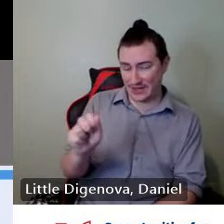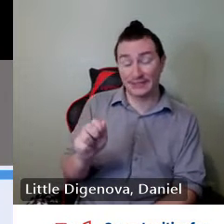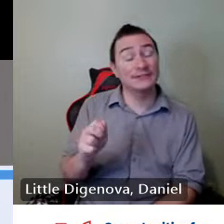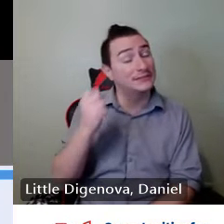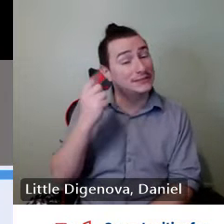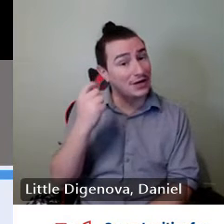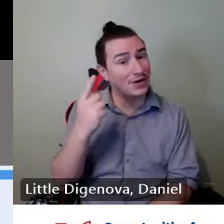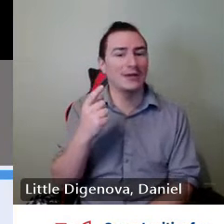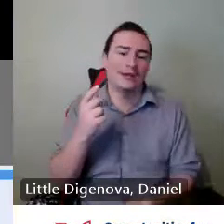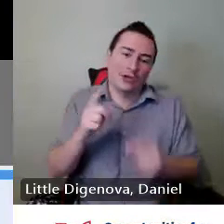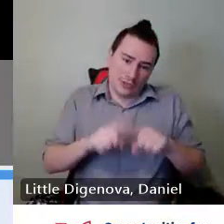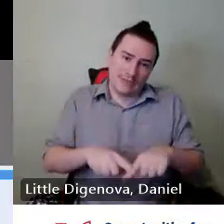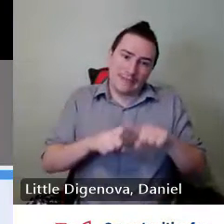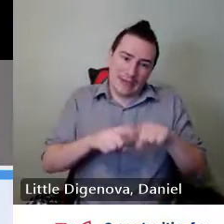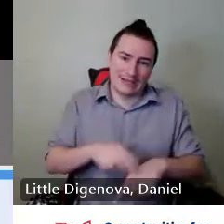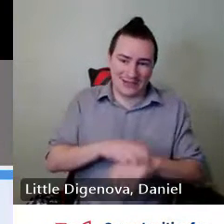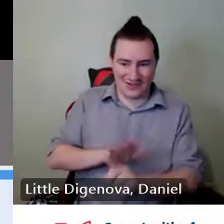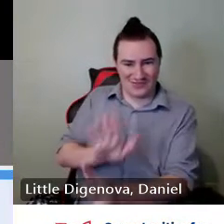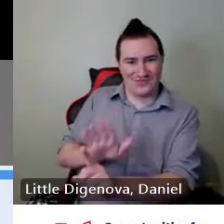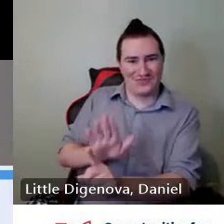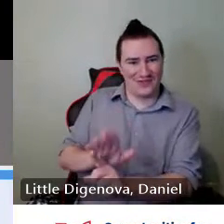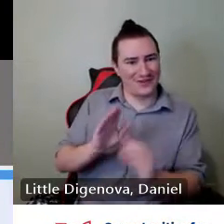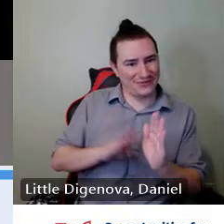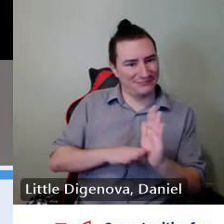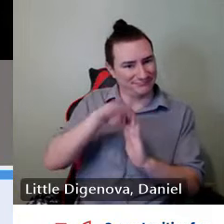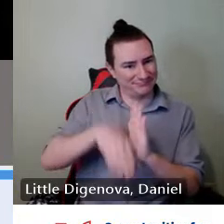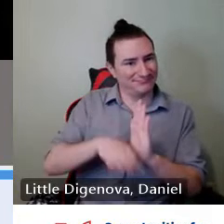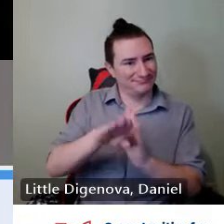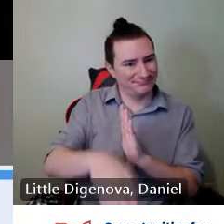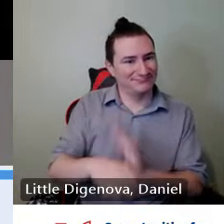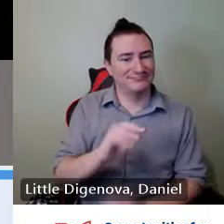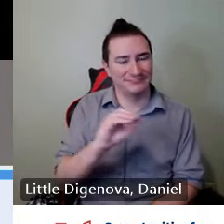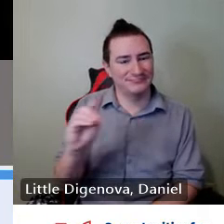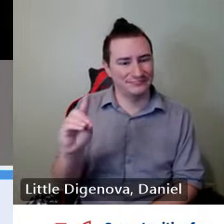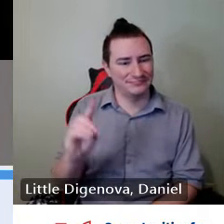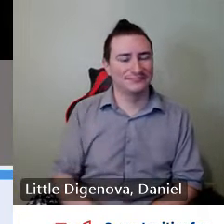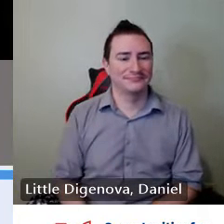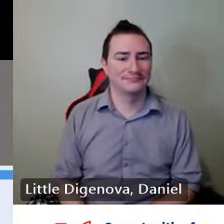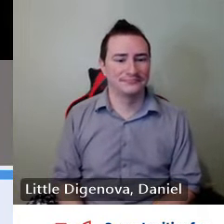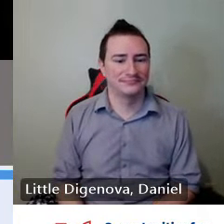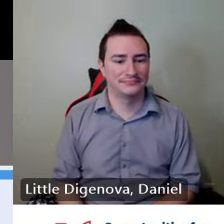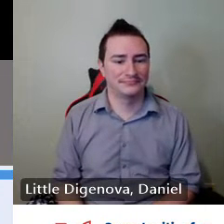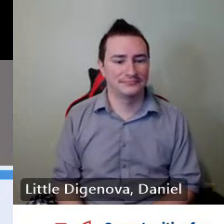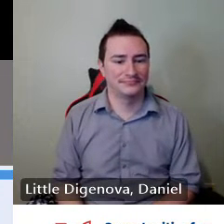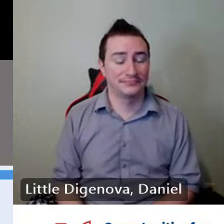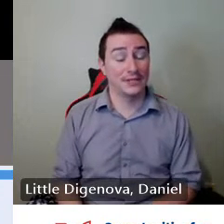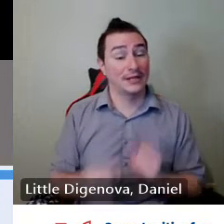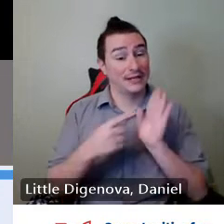individual is experiencing. Hopefully, the examples we shared emphasize the importance of an